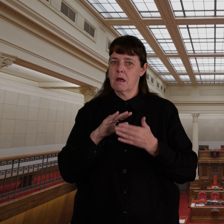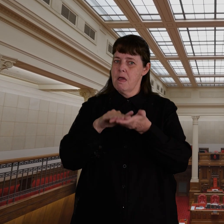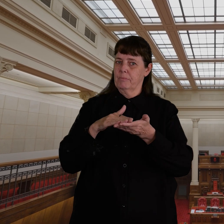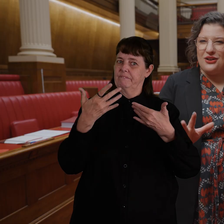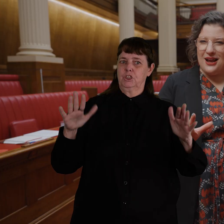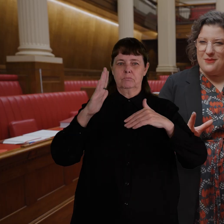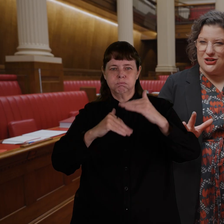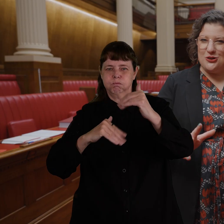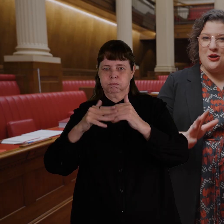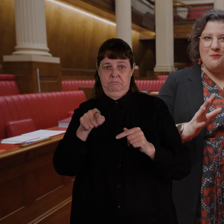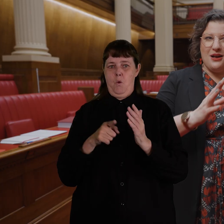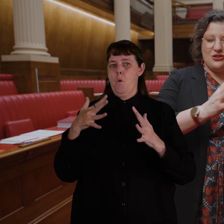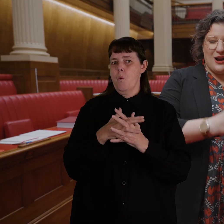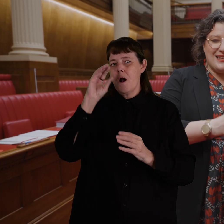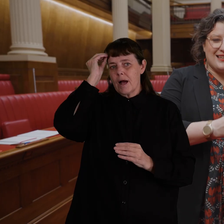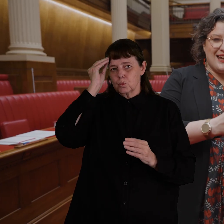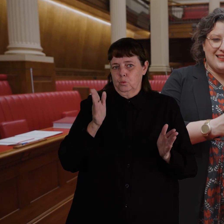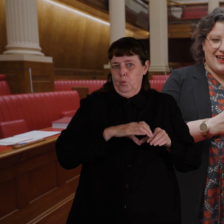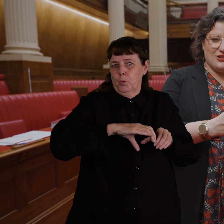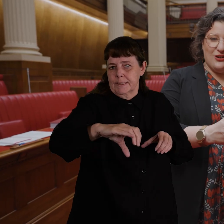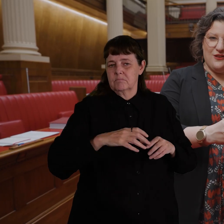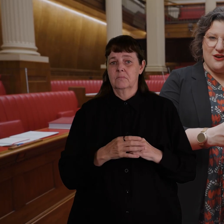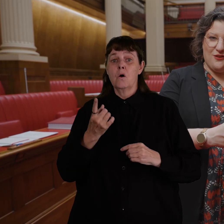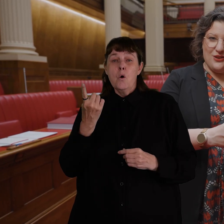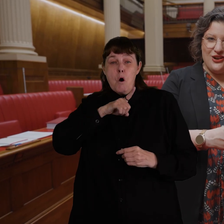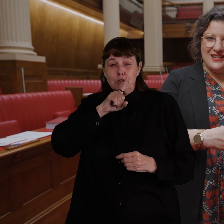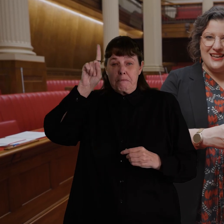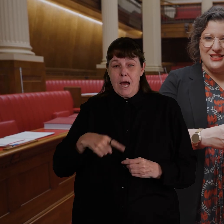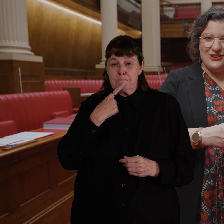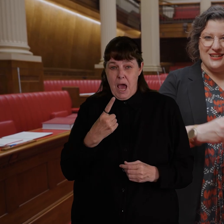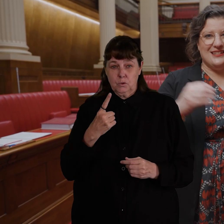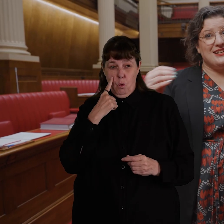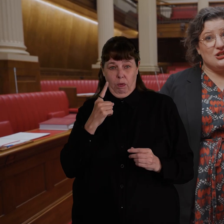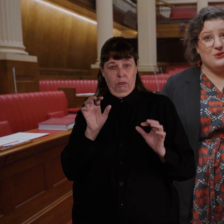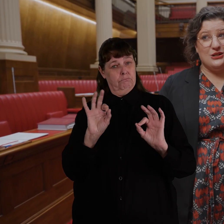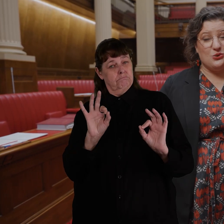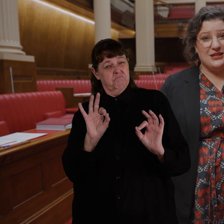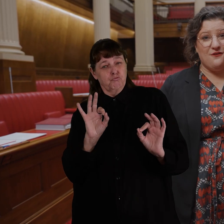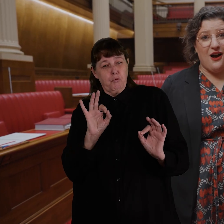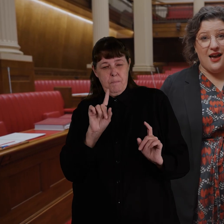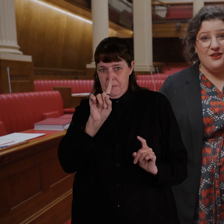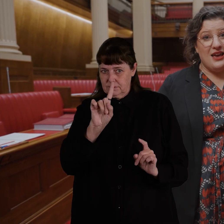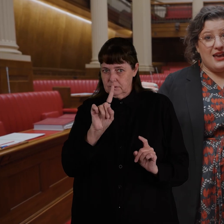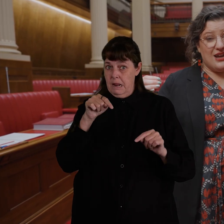it doesn't sound like much, but translating that dollar figure from the 1930s into 2025,